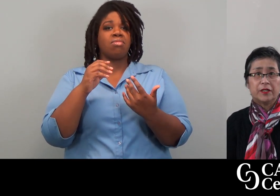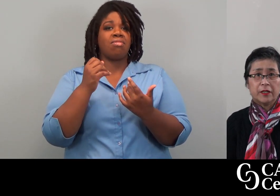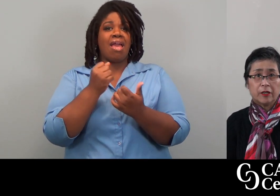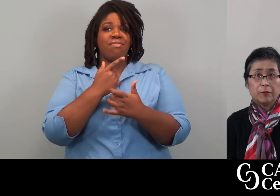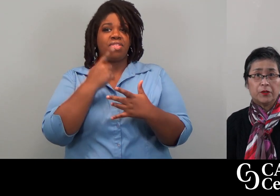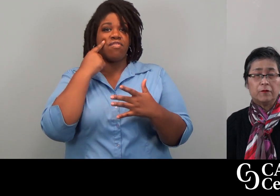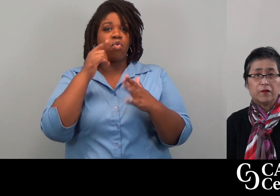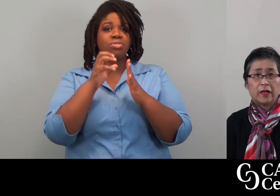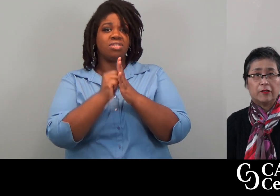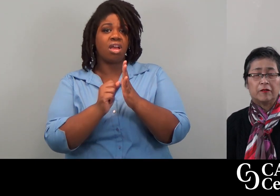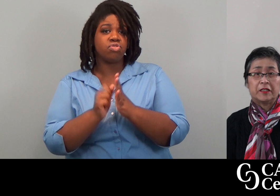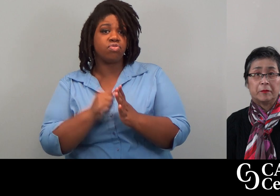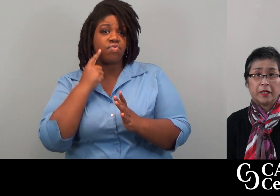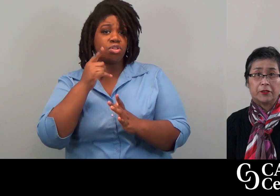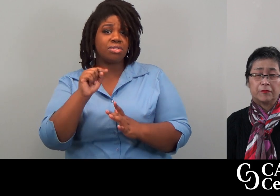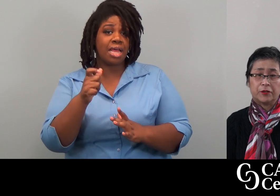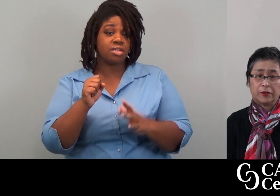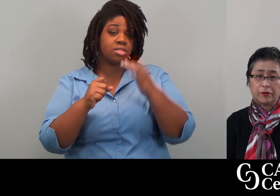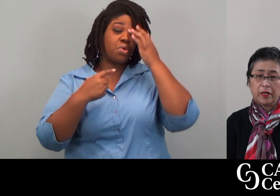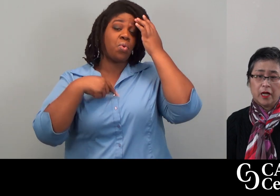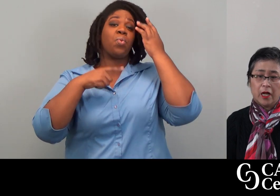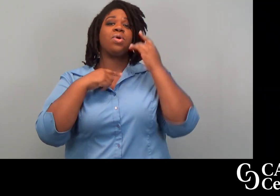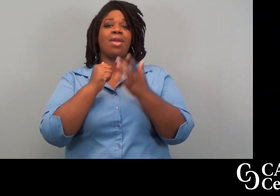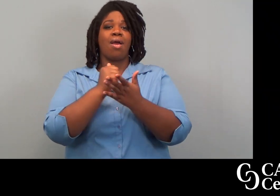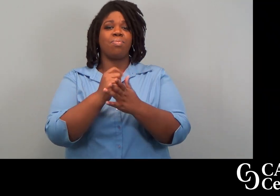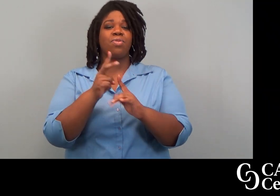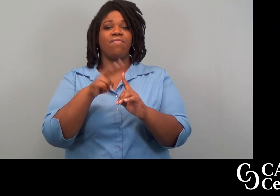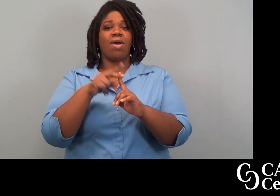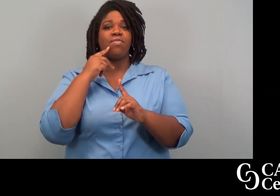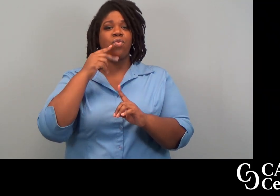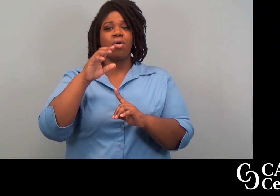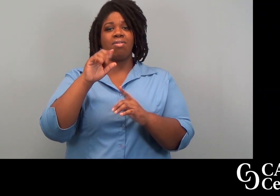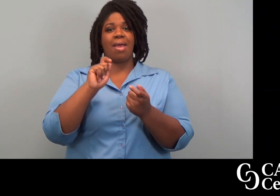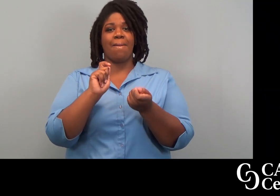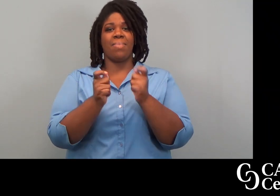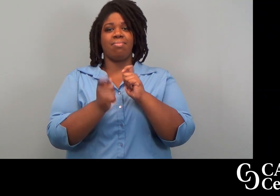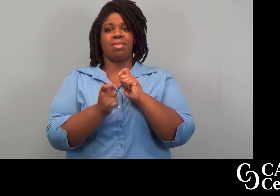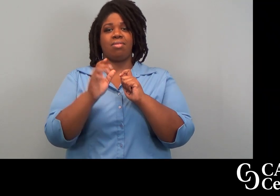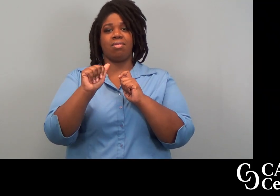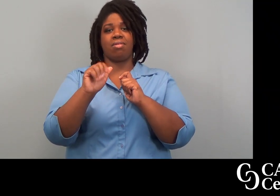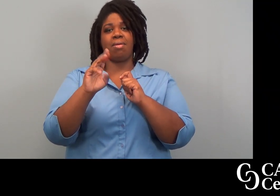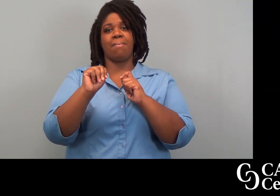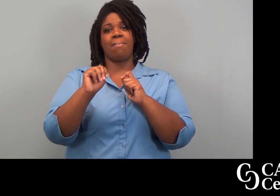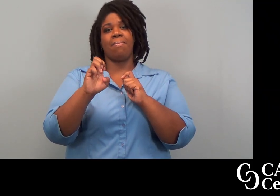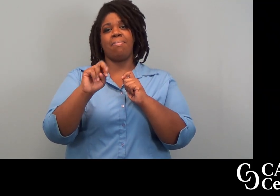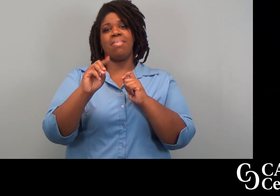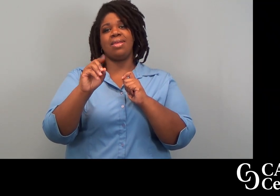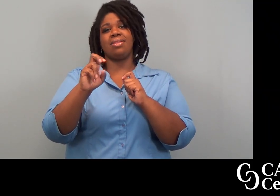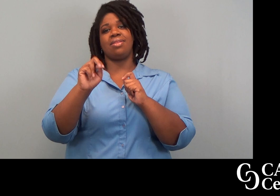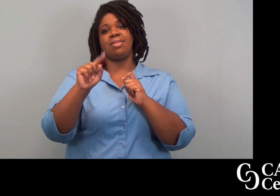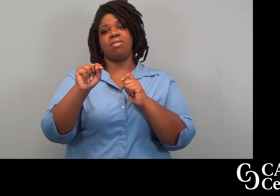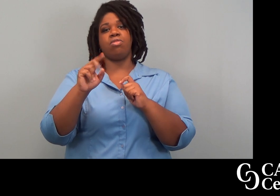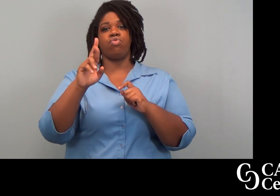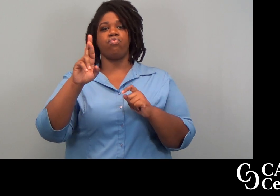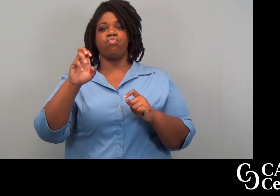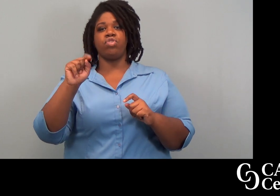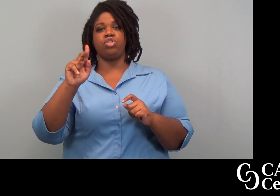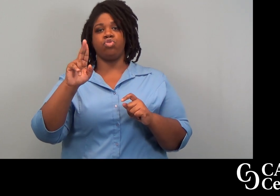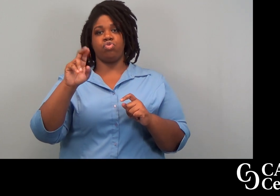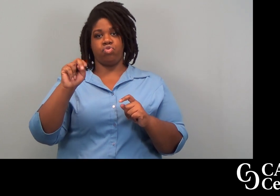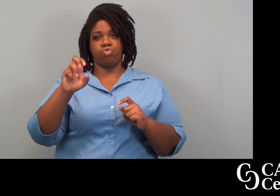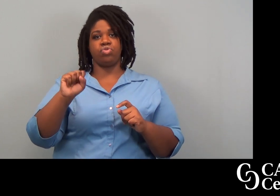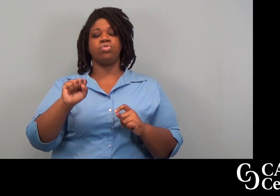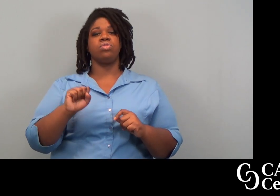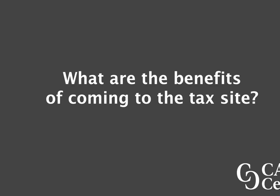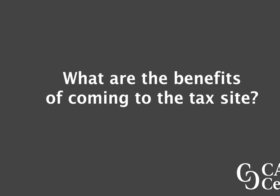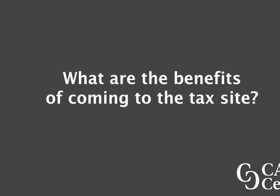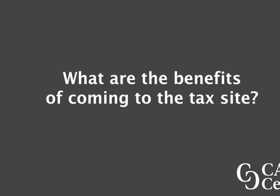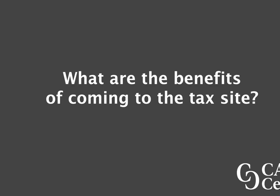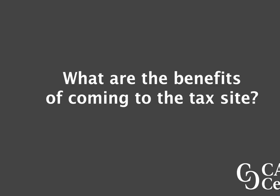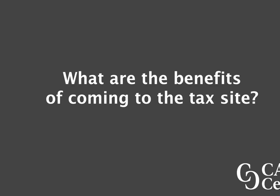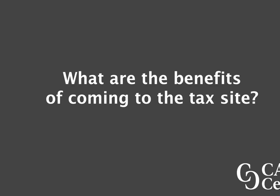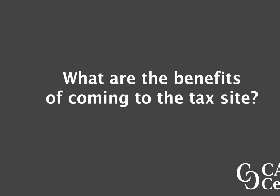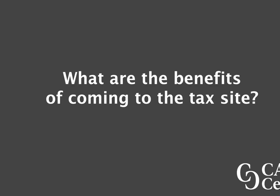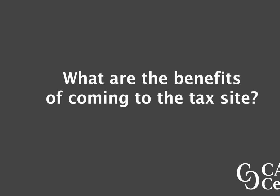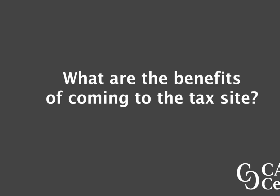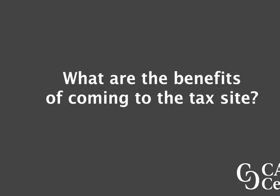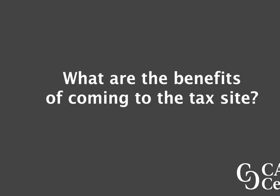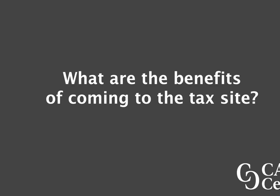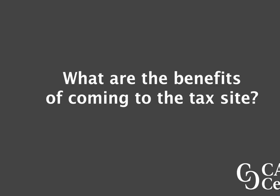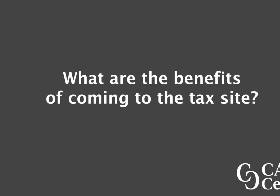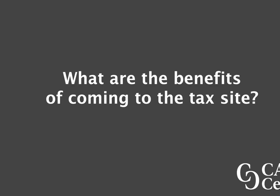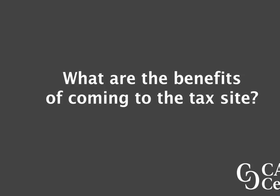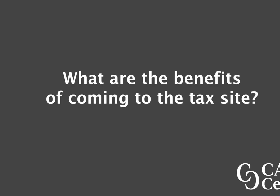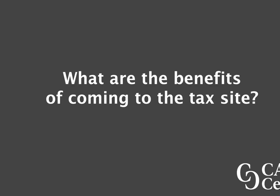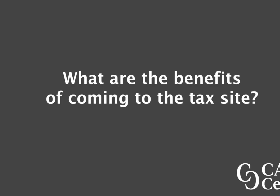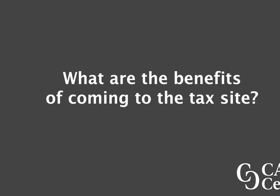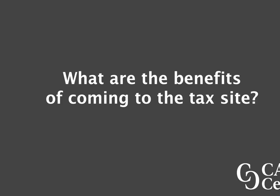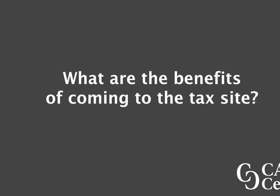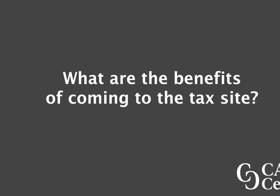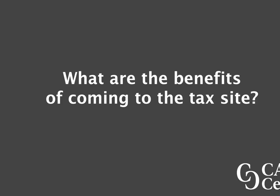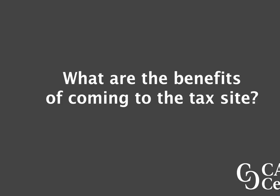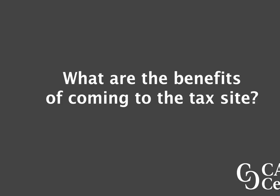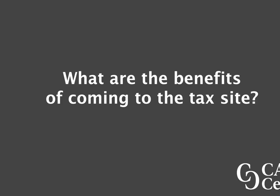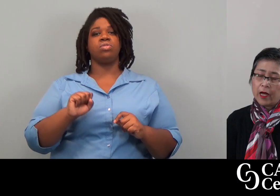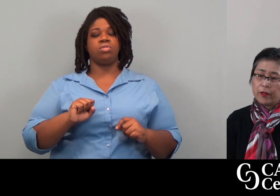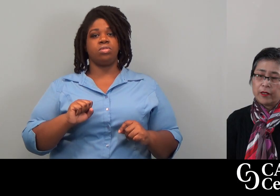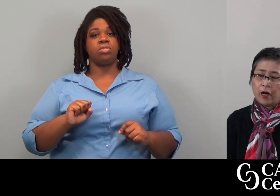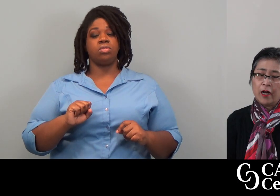we can help you file an amended return.